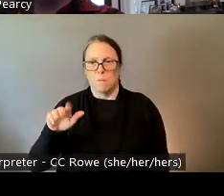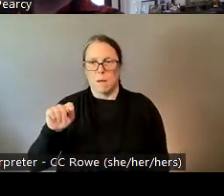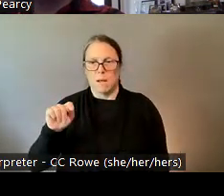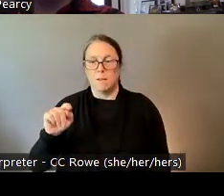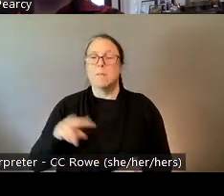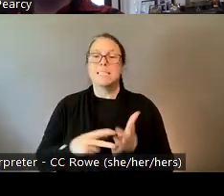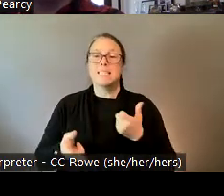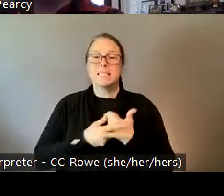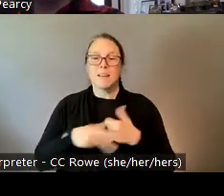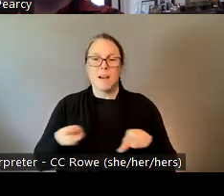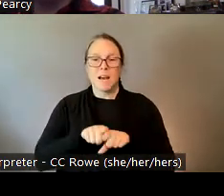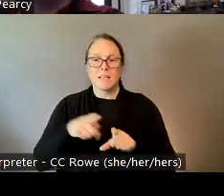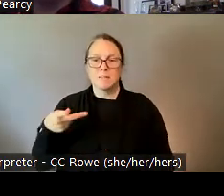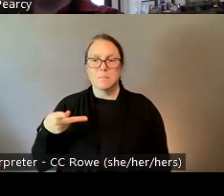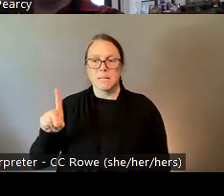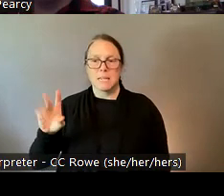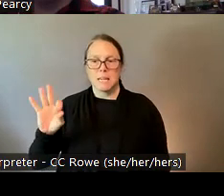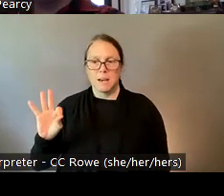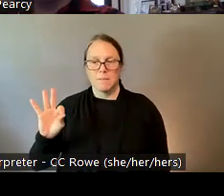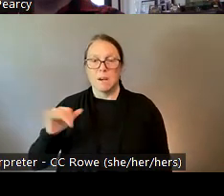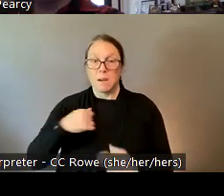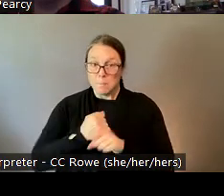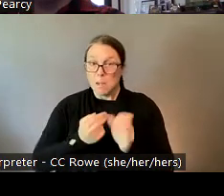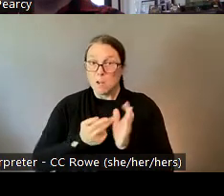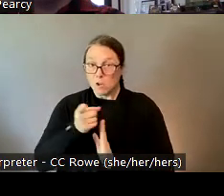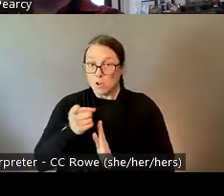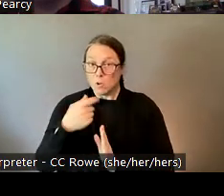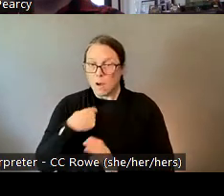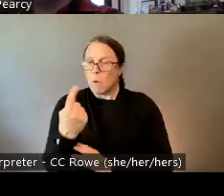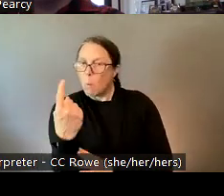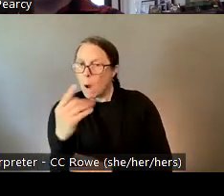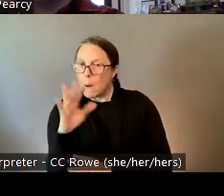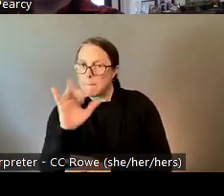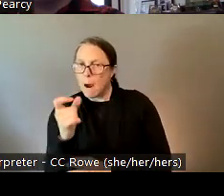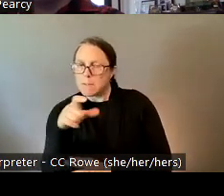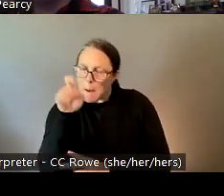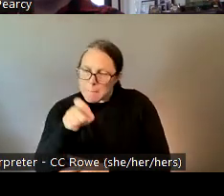make sure that you have a specific box checked. So let's go up to the top at the ribbon.